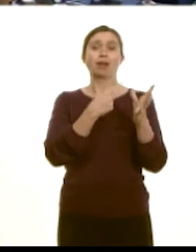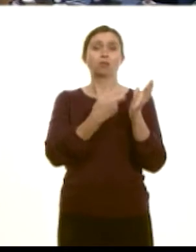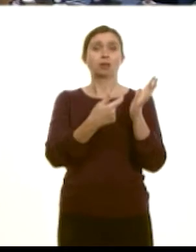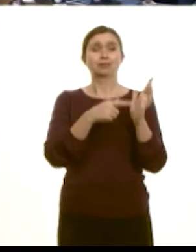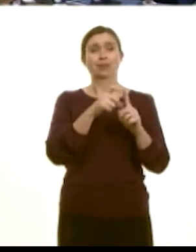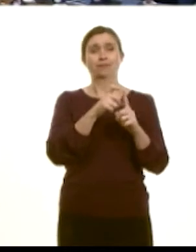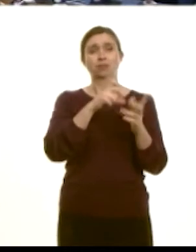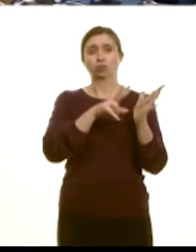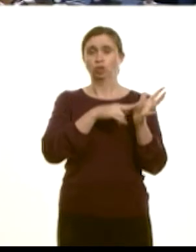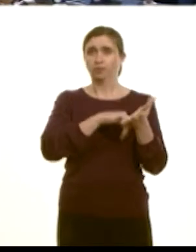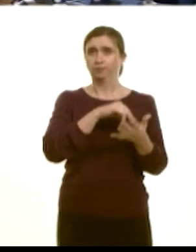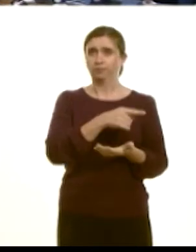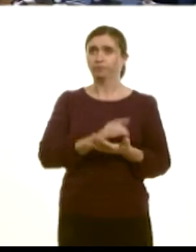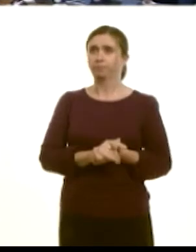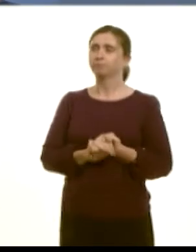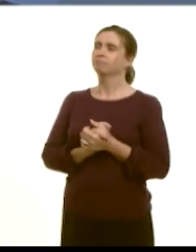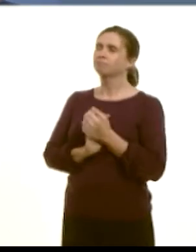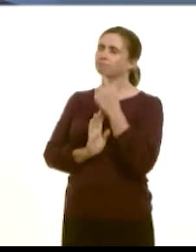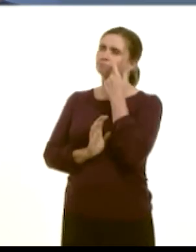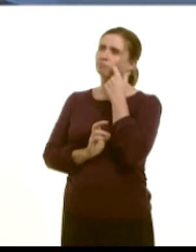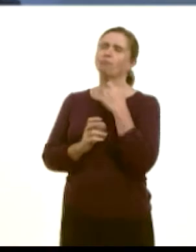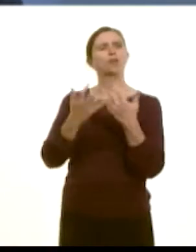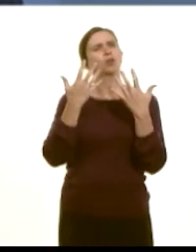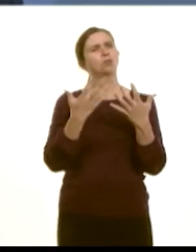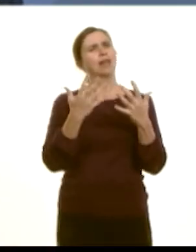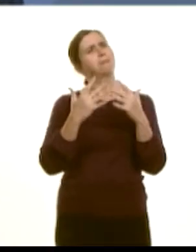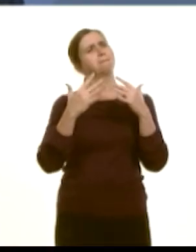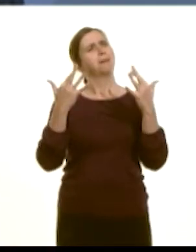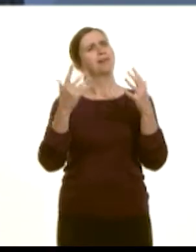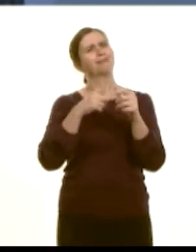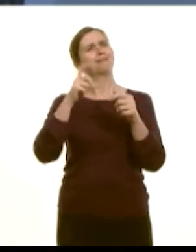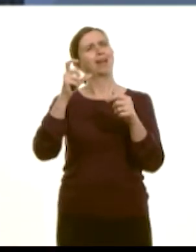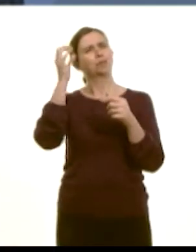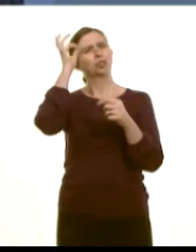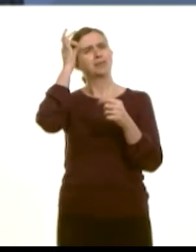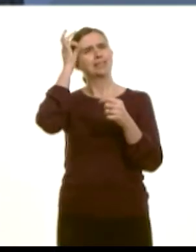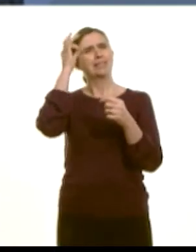Andrew R.T. Davies: Thank you, Presiding Officer. First Minister, today in the Public Accounts Committee, a letter was submitted to the Chairman,